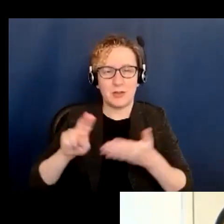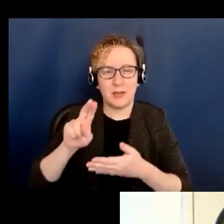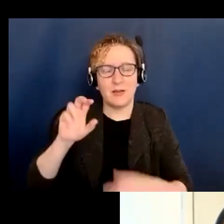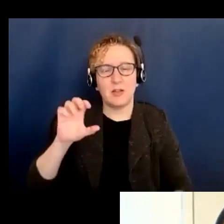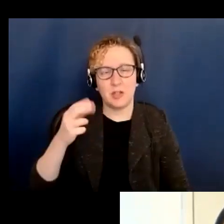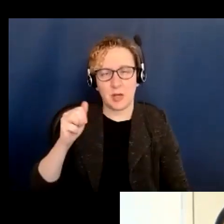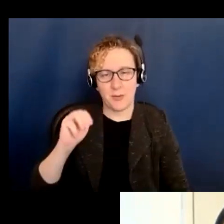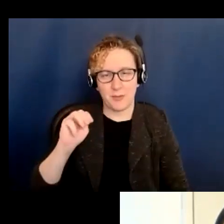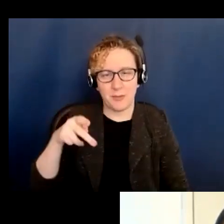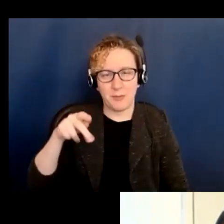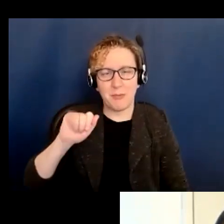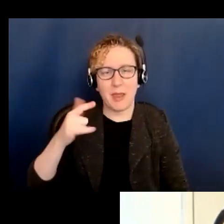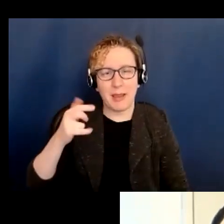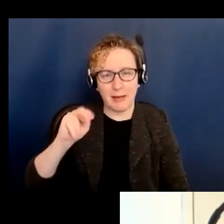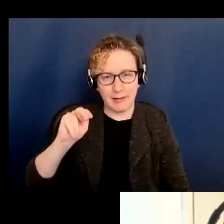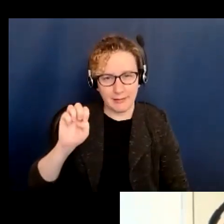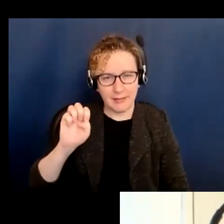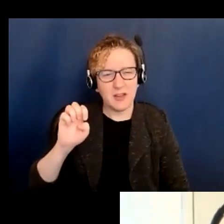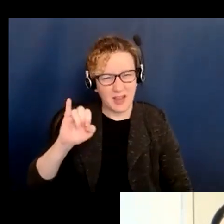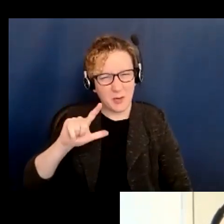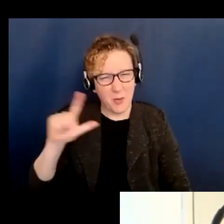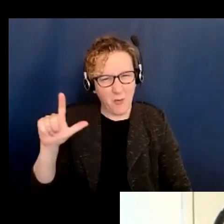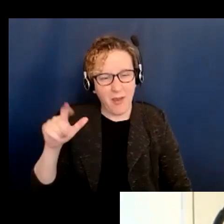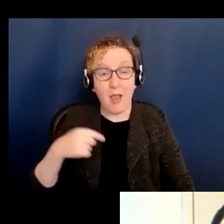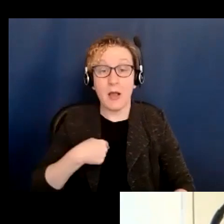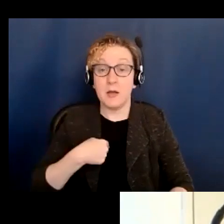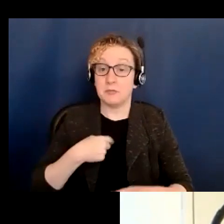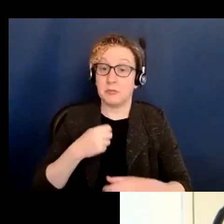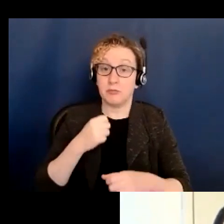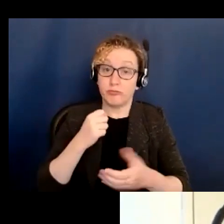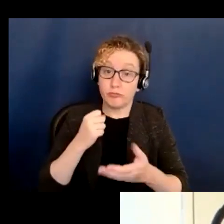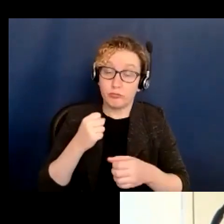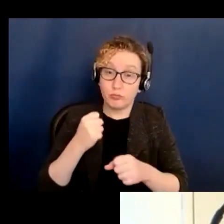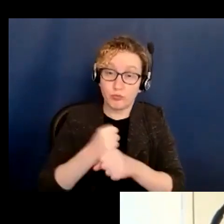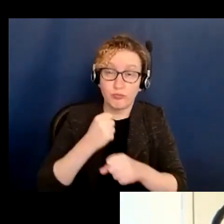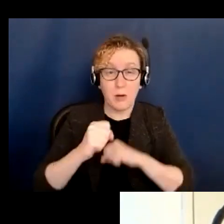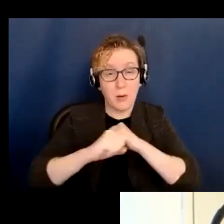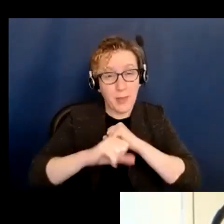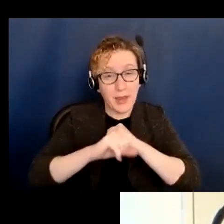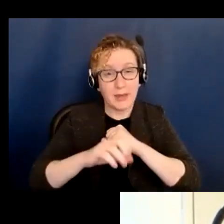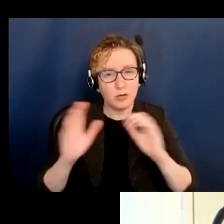identify those students with a disability to go abroad for a semester or a summer and